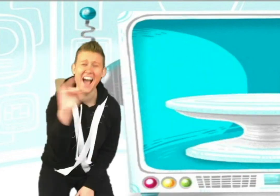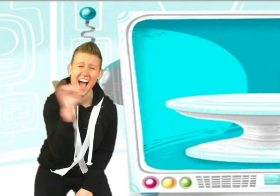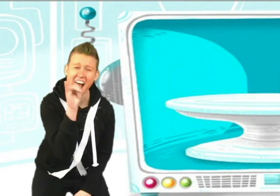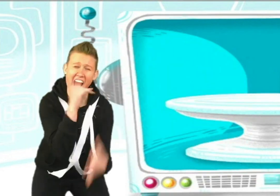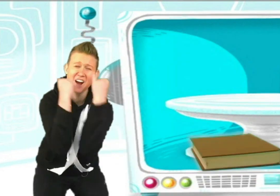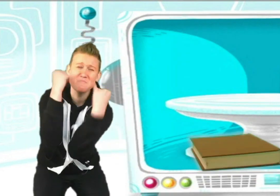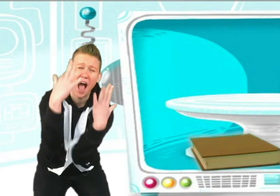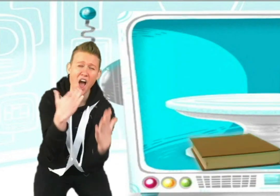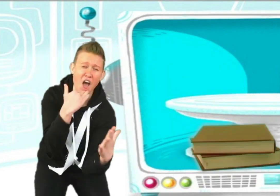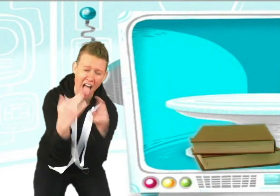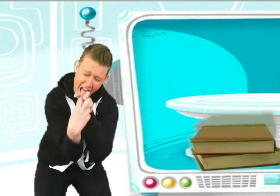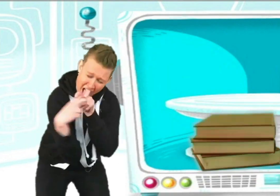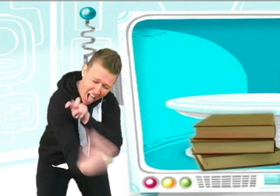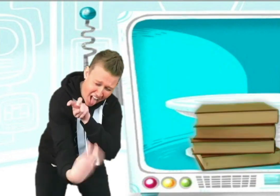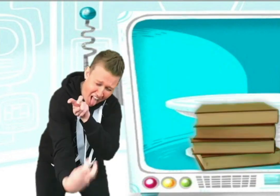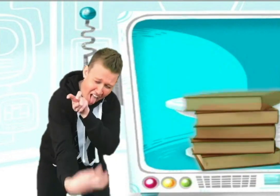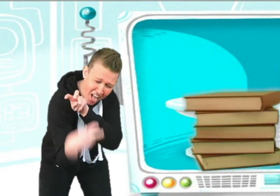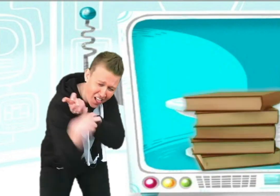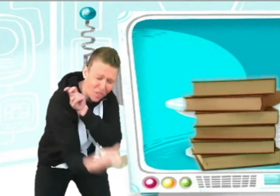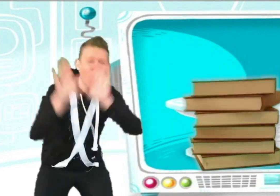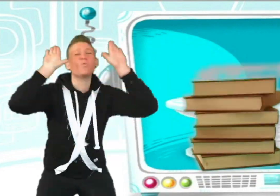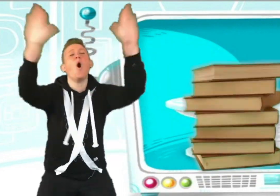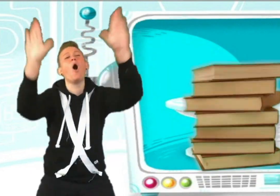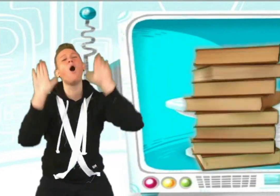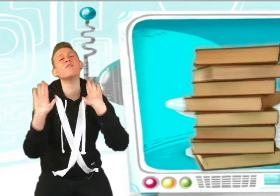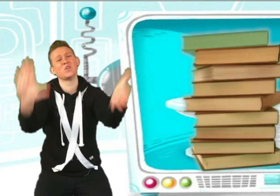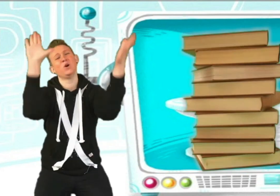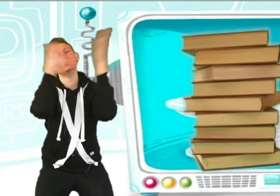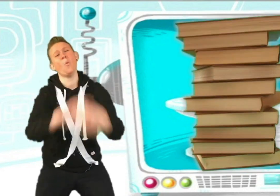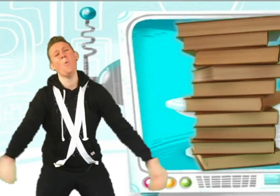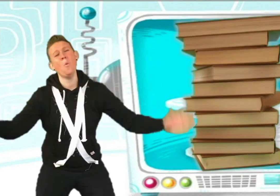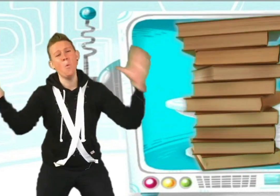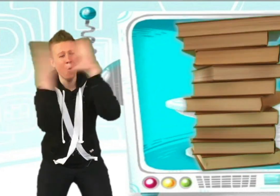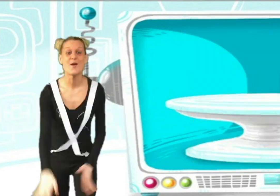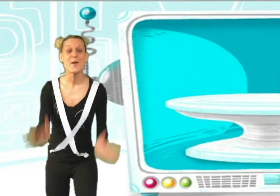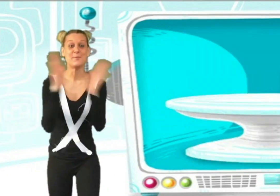Such wondrous, fine, fantastic tales